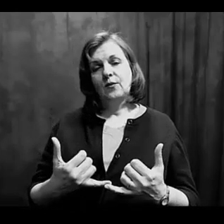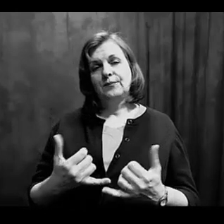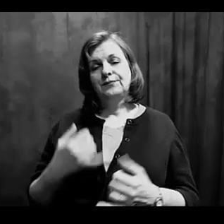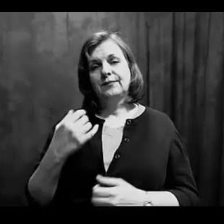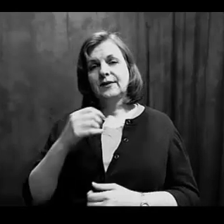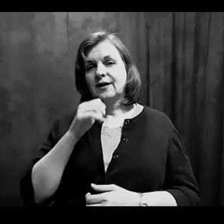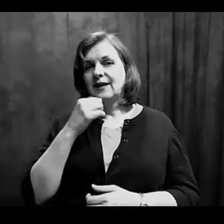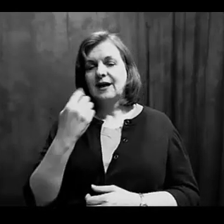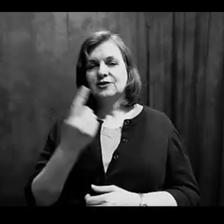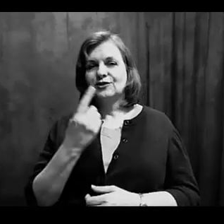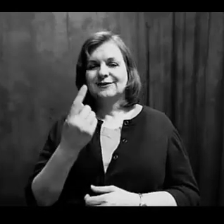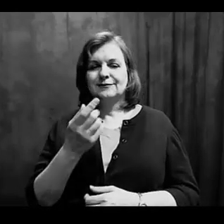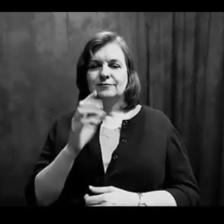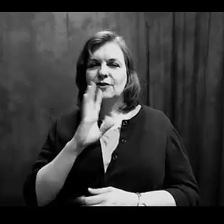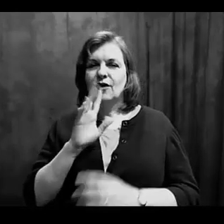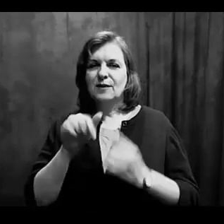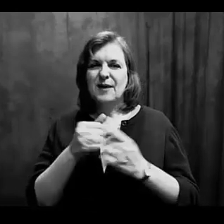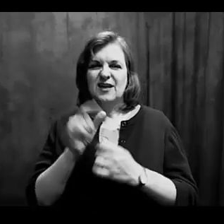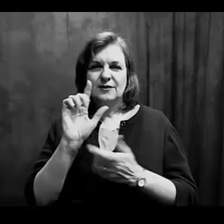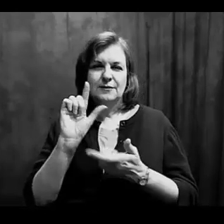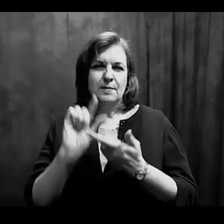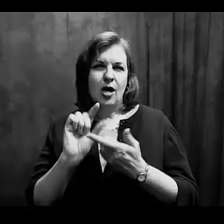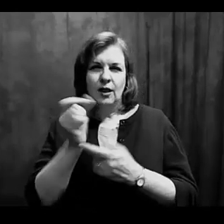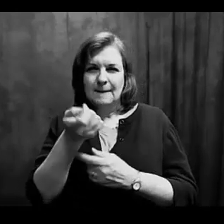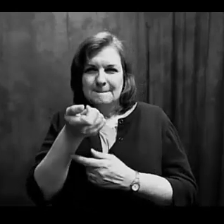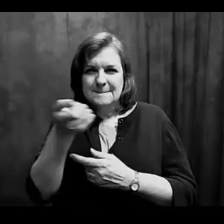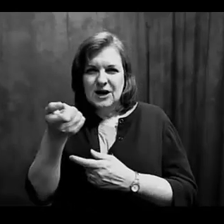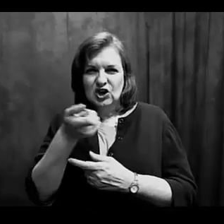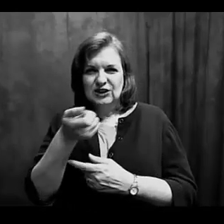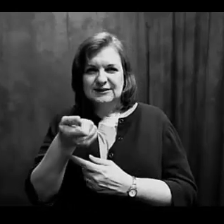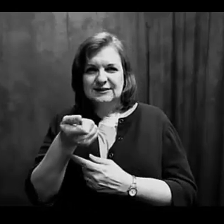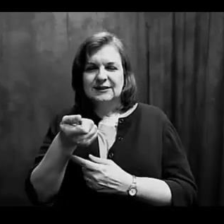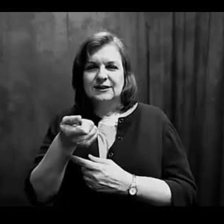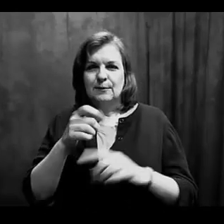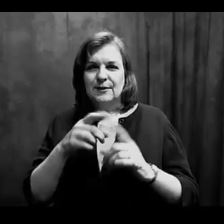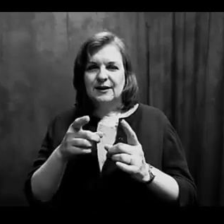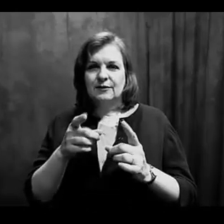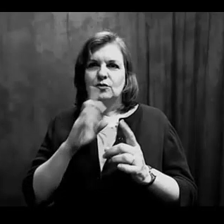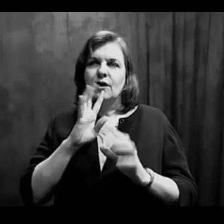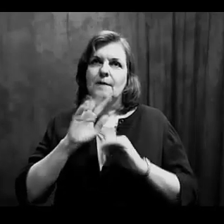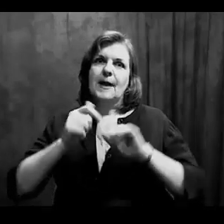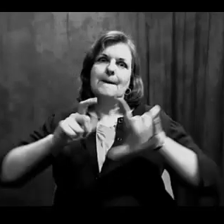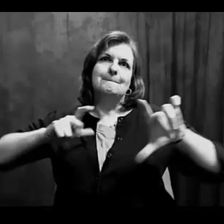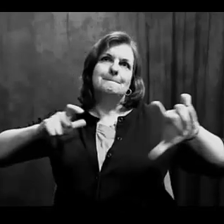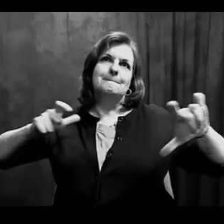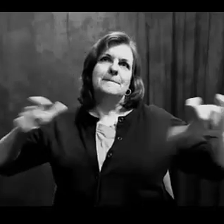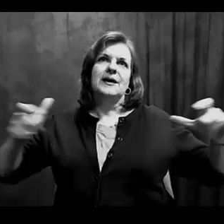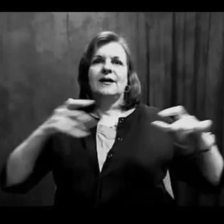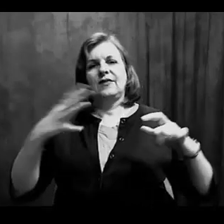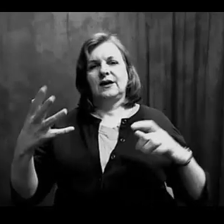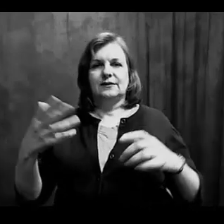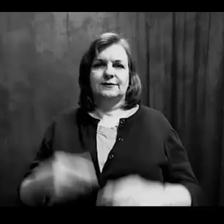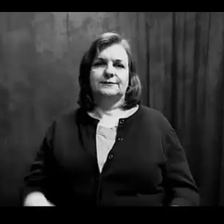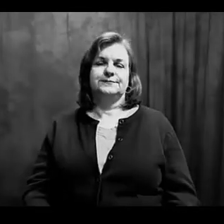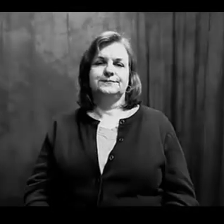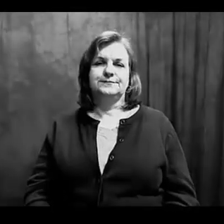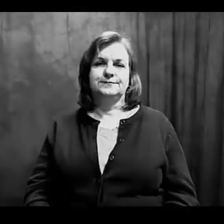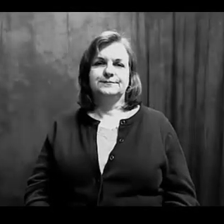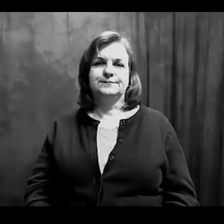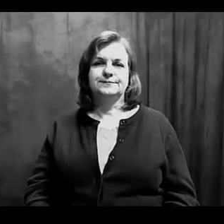and now are looking at not diffusing small particles we are looking at moving really big things